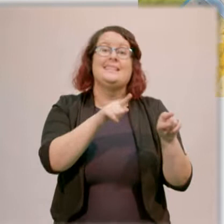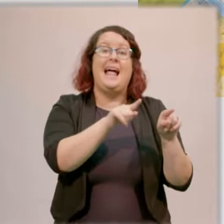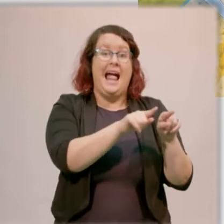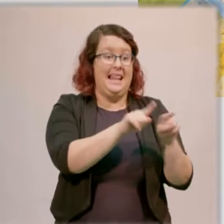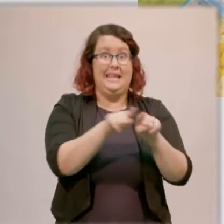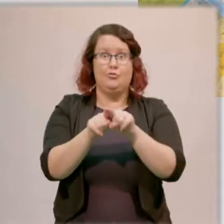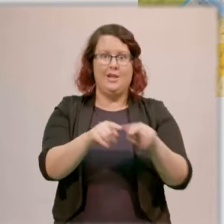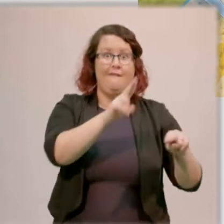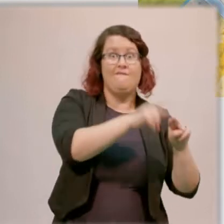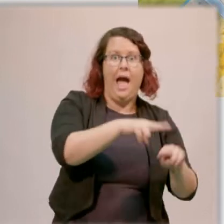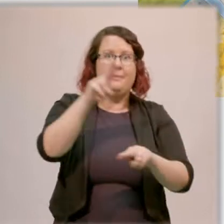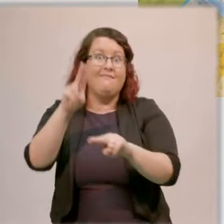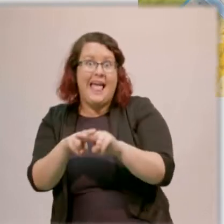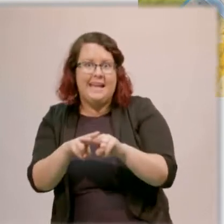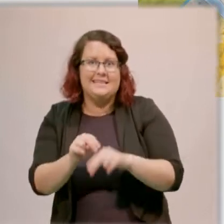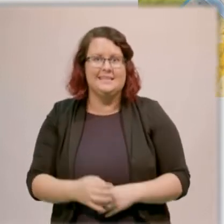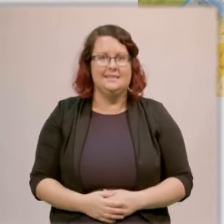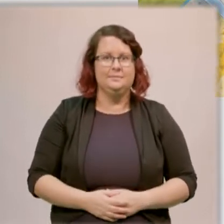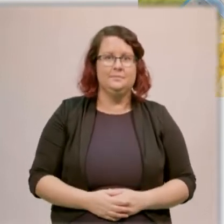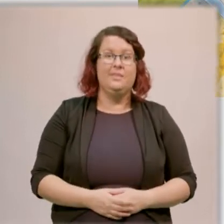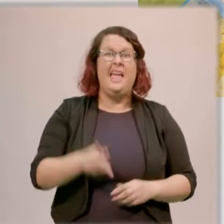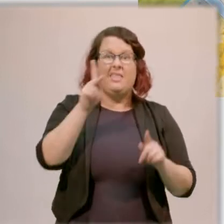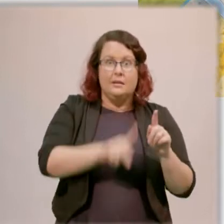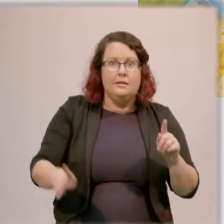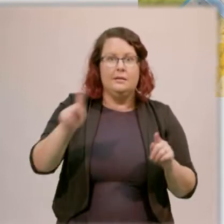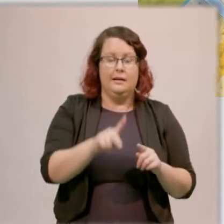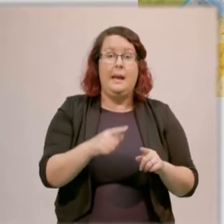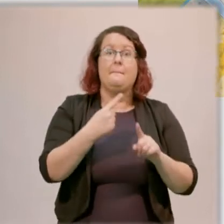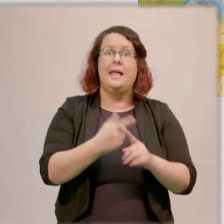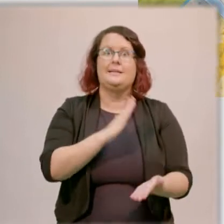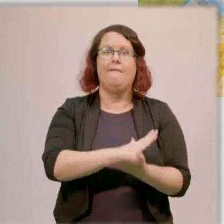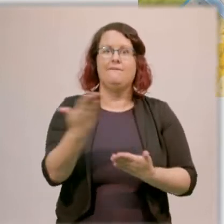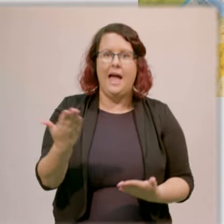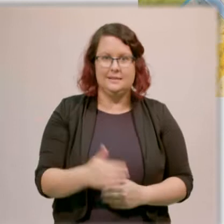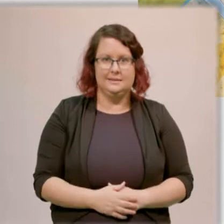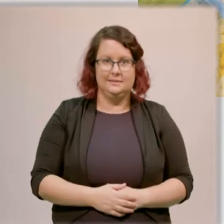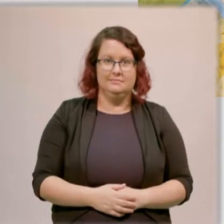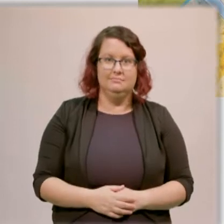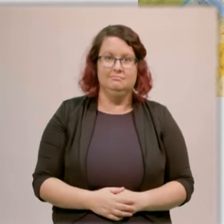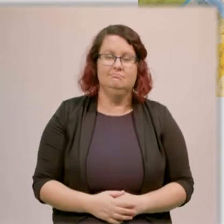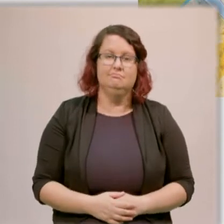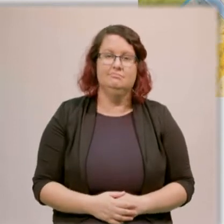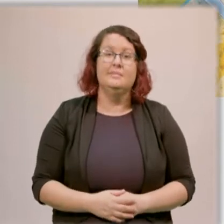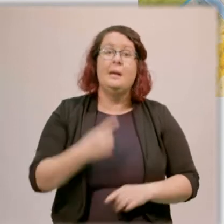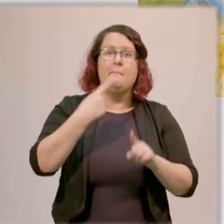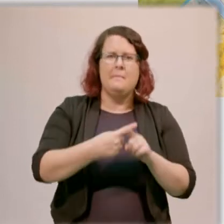Repetition, throughout the packaging. Facts: 100% natural, low in salt, high in fibre.